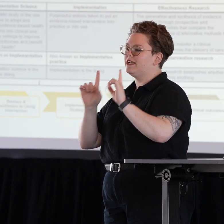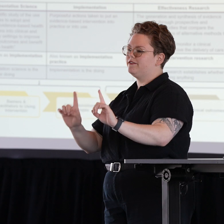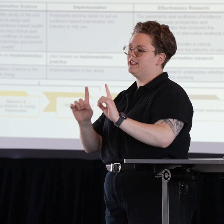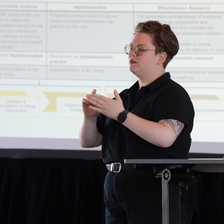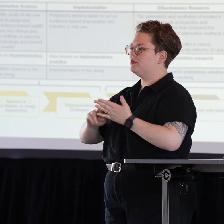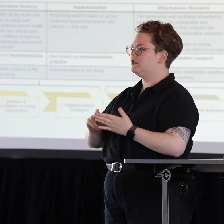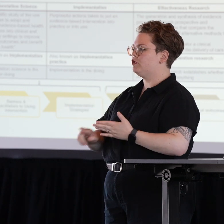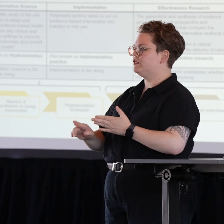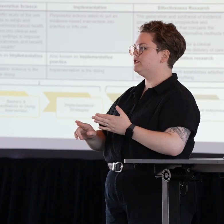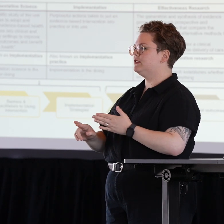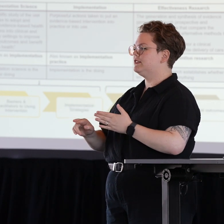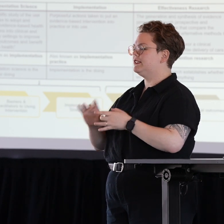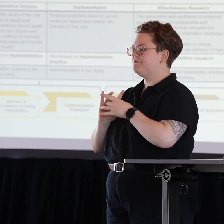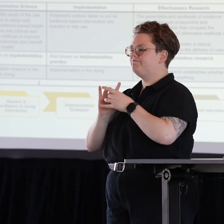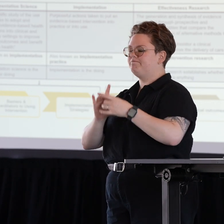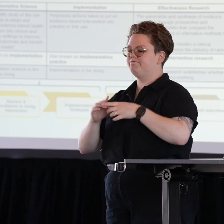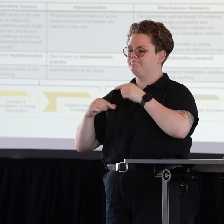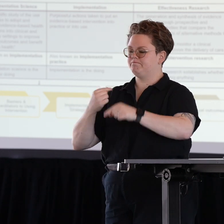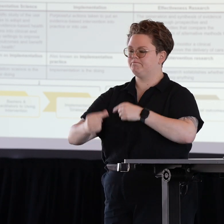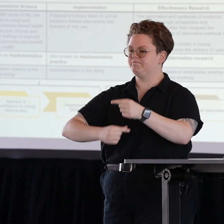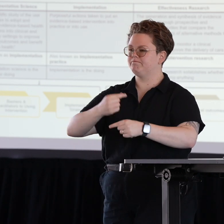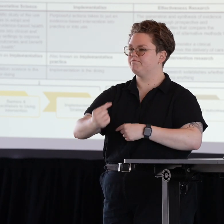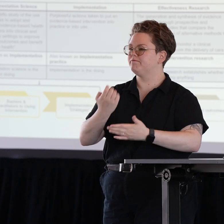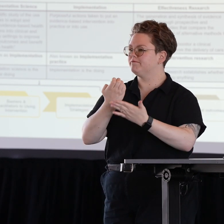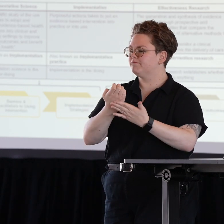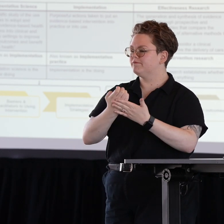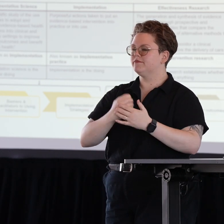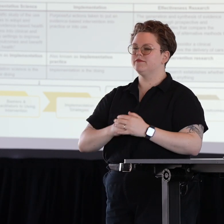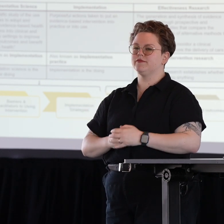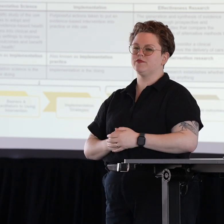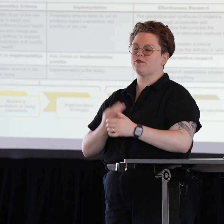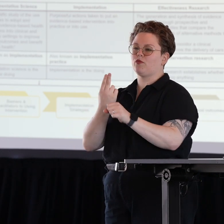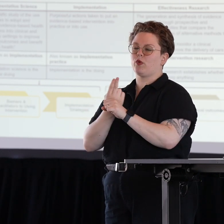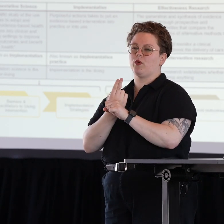the generation of evidence that is used to establish whether